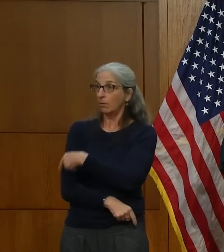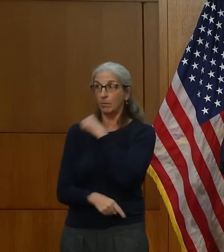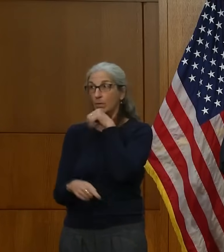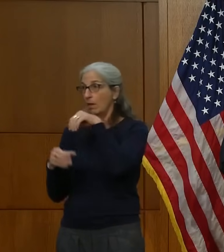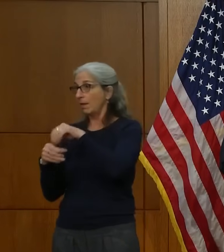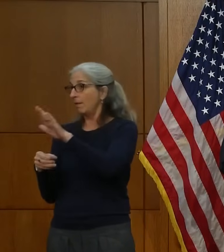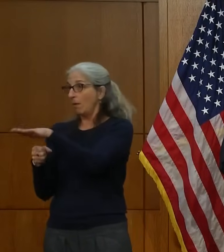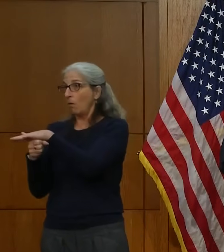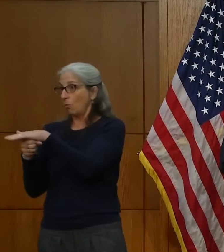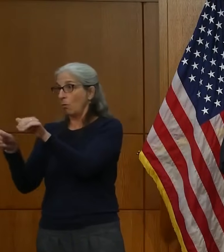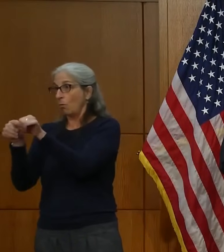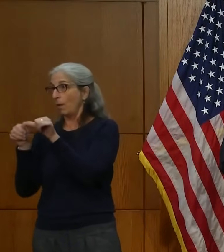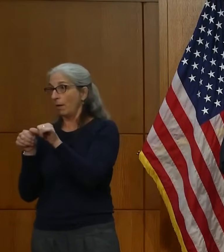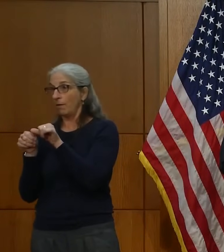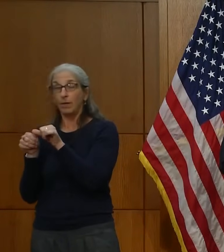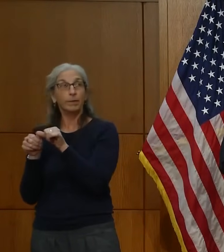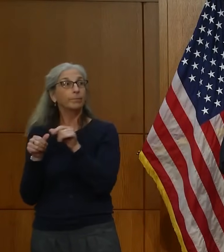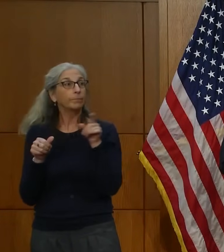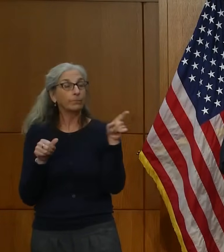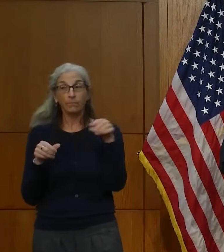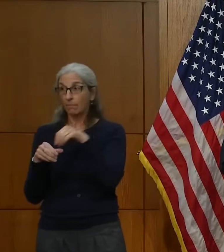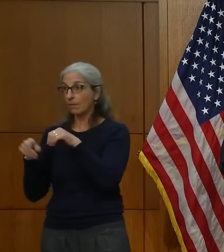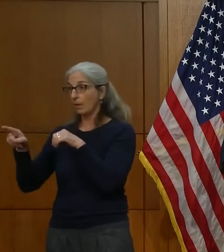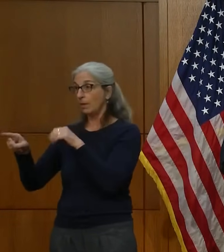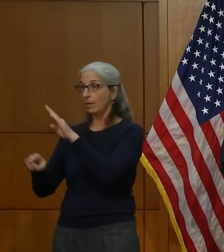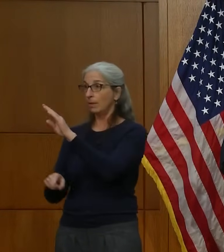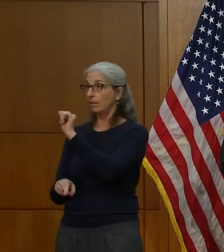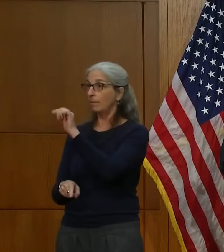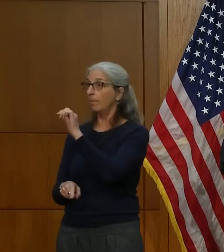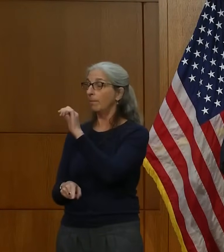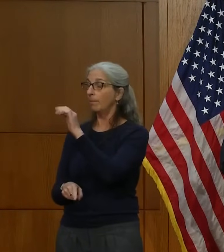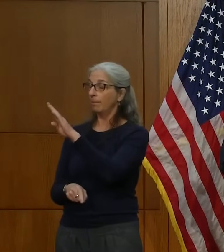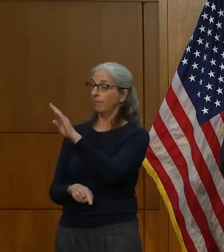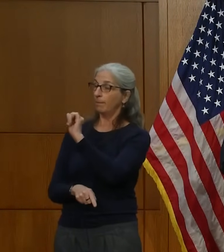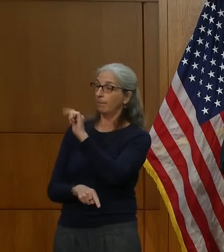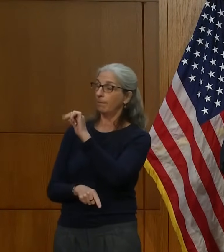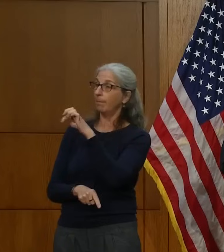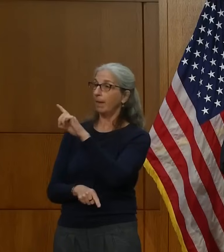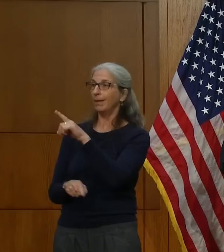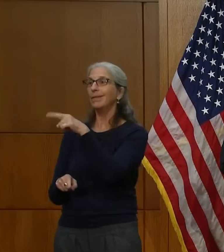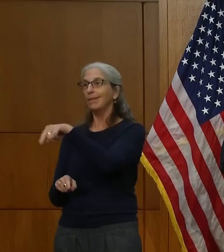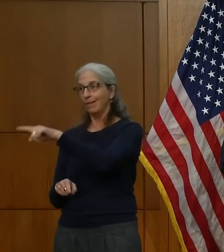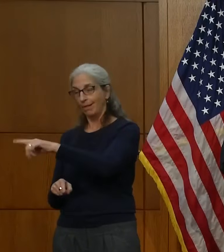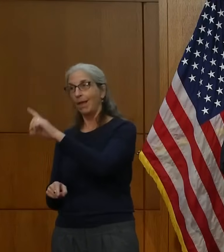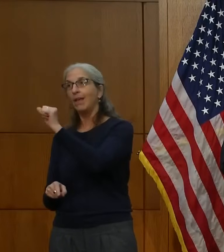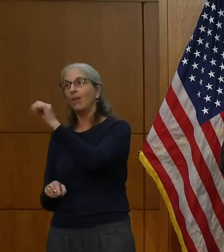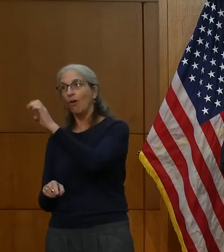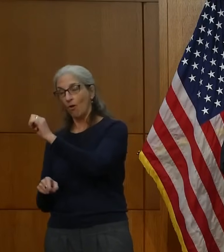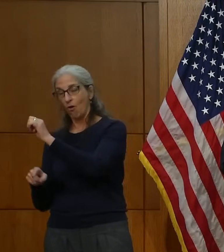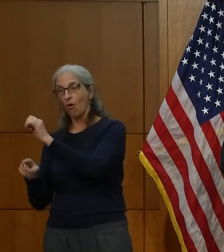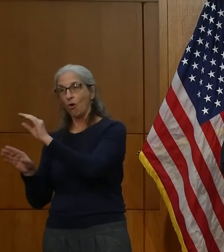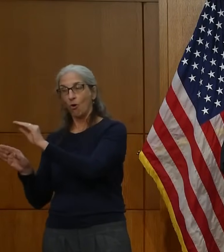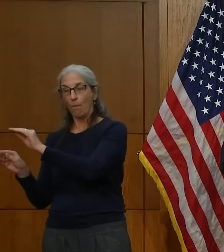YET IN ANY AREAS OF THE STATE WHERE PATIENTS ARE BEING TRANSPORTED TO HOSPITALS OUT OF THEIR COMMUNITY FOR CARE WITHIN